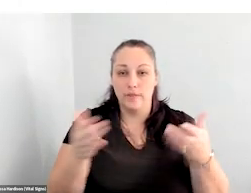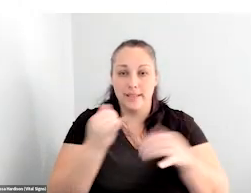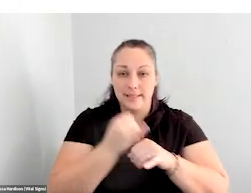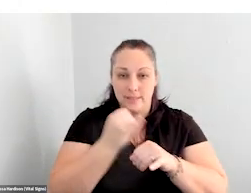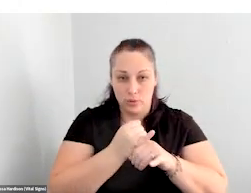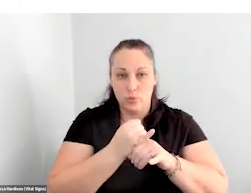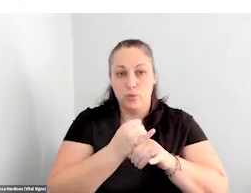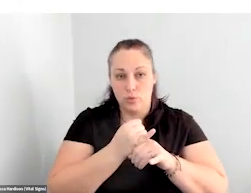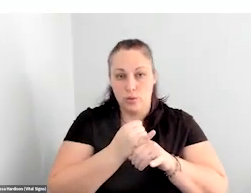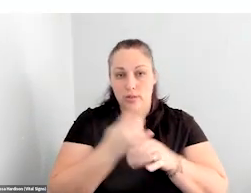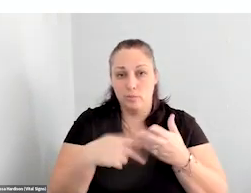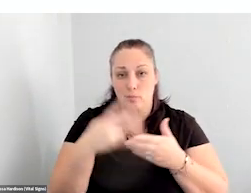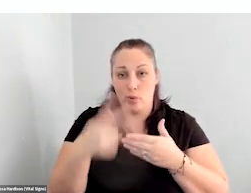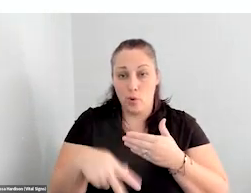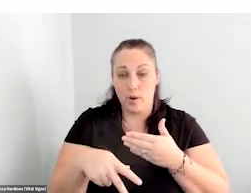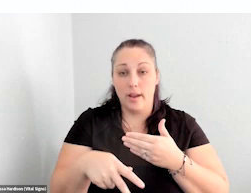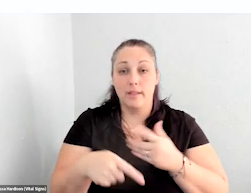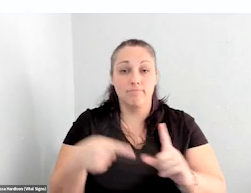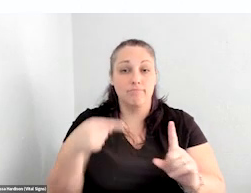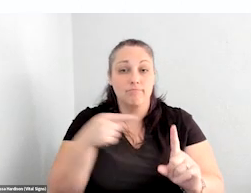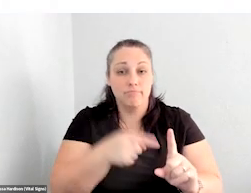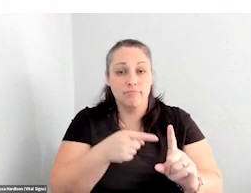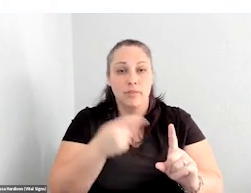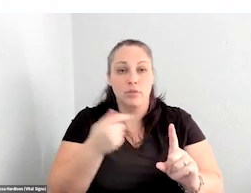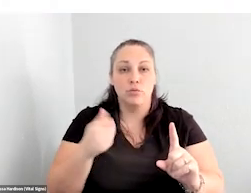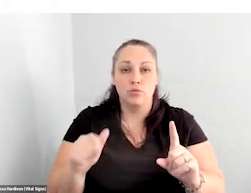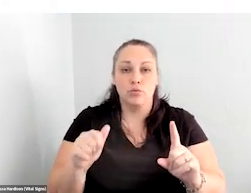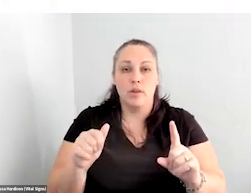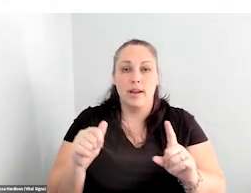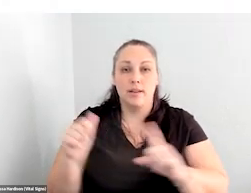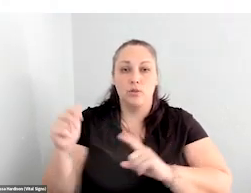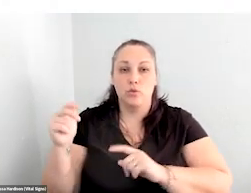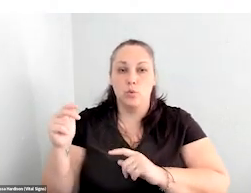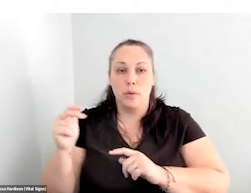is designed to build upon what IUSE improving undergraduate STEM education is,